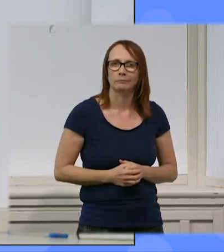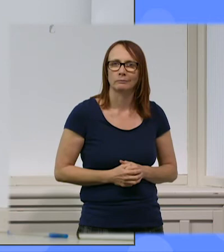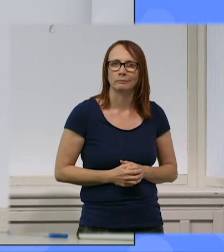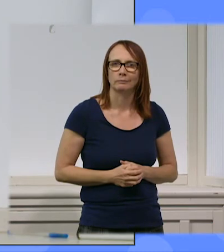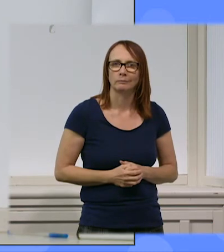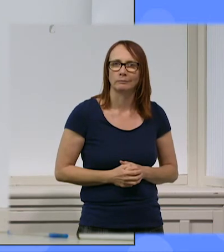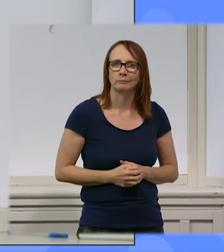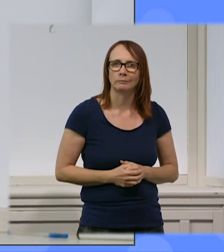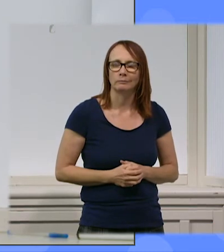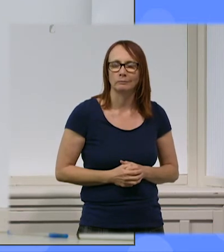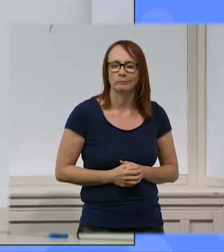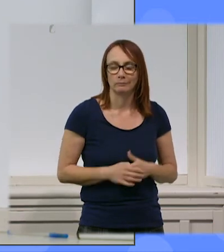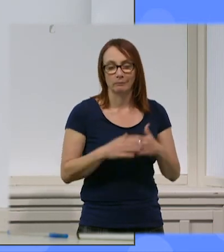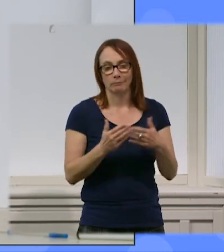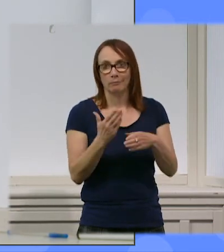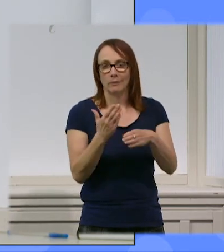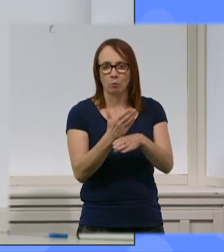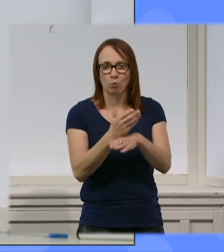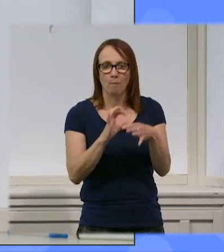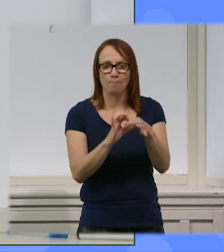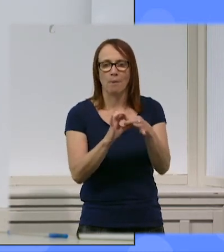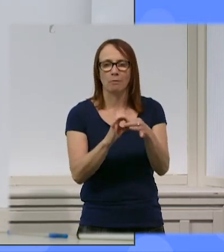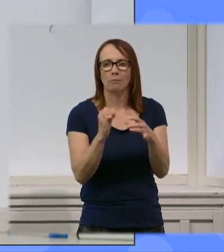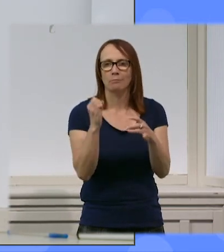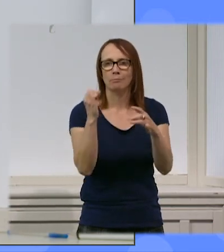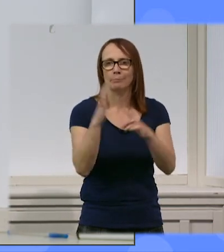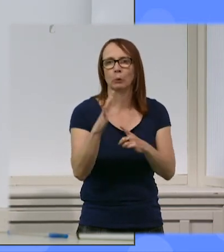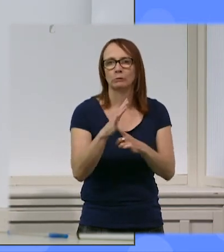clear working in partnership is critical to achieving both the national